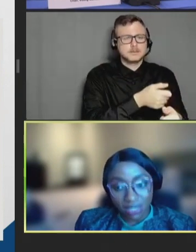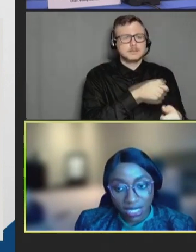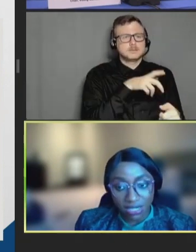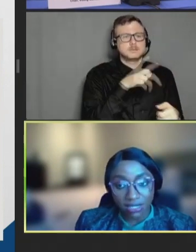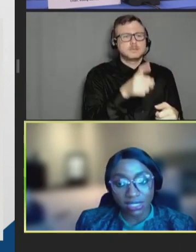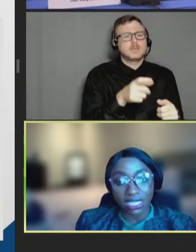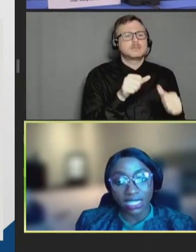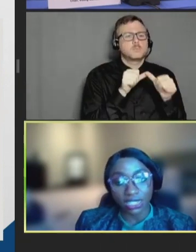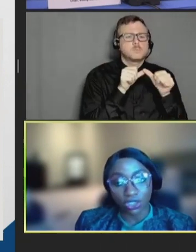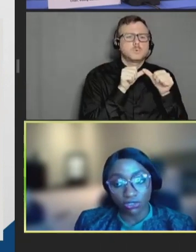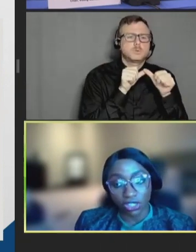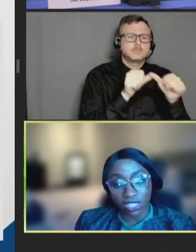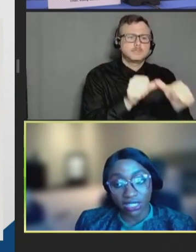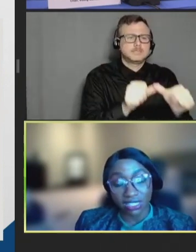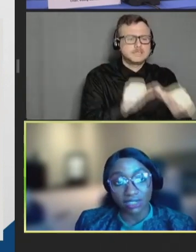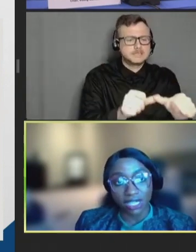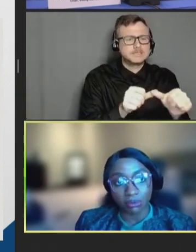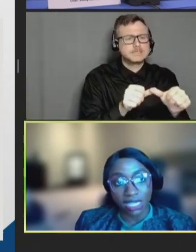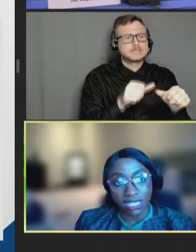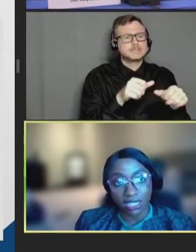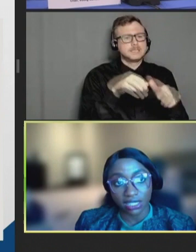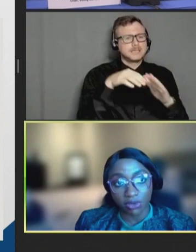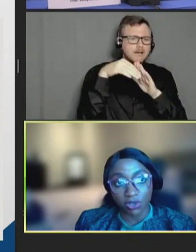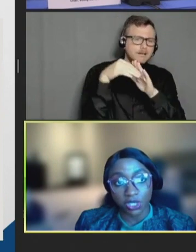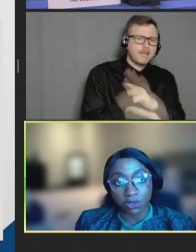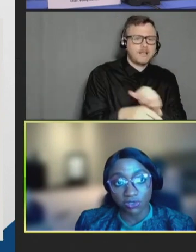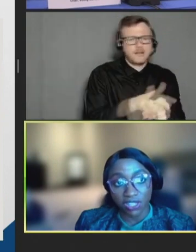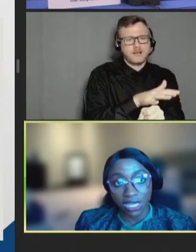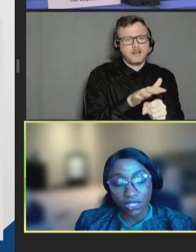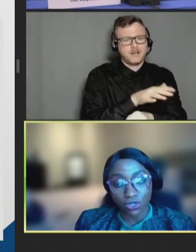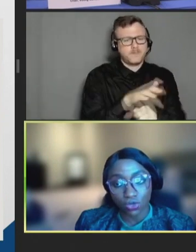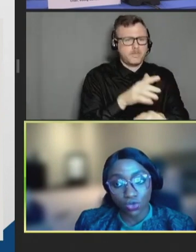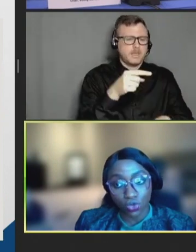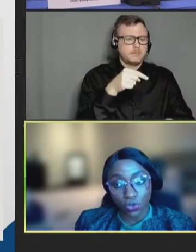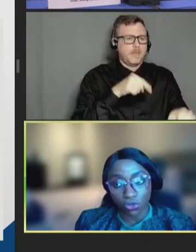persistent decline in coverage and the significant backsliding that we observed about the last two to